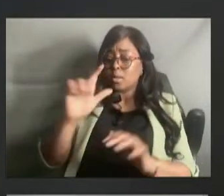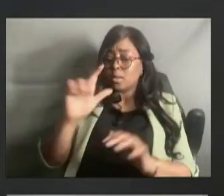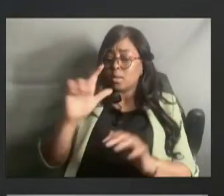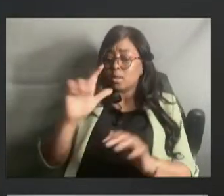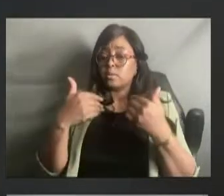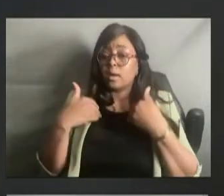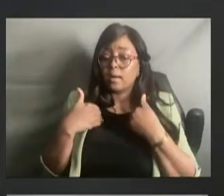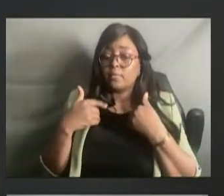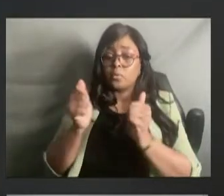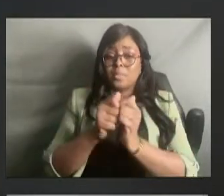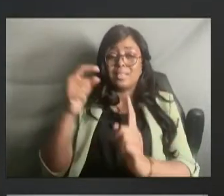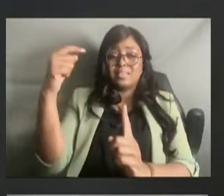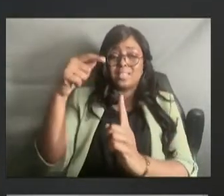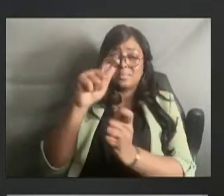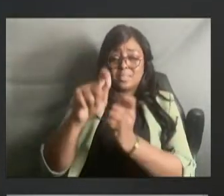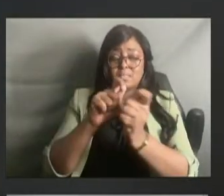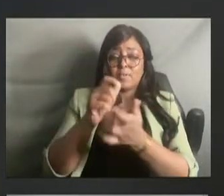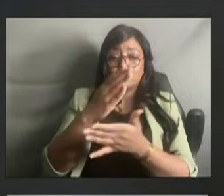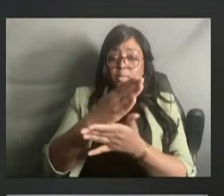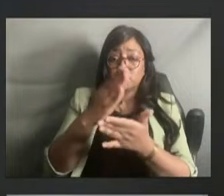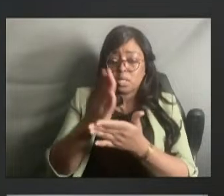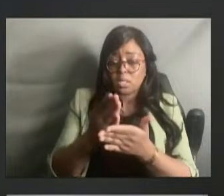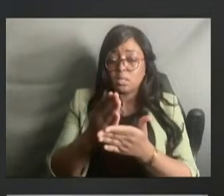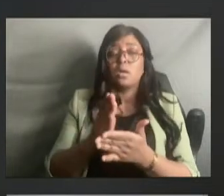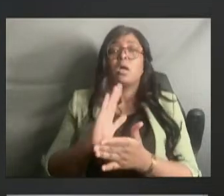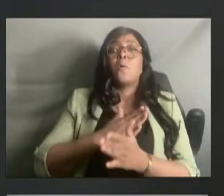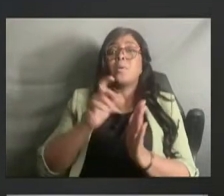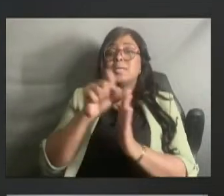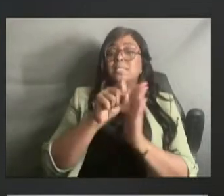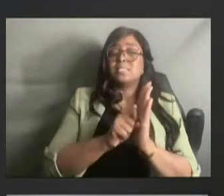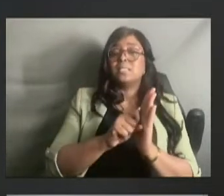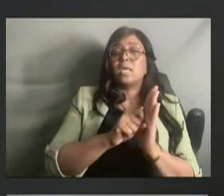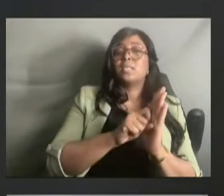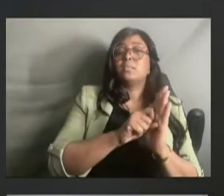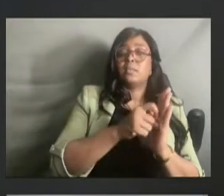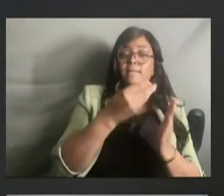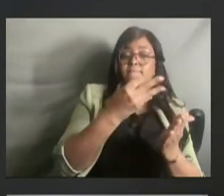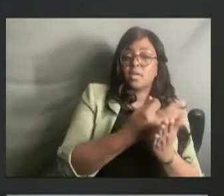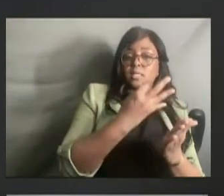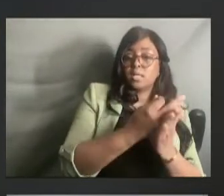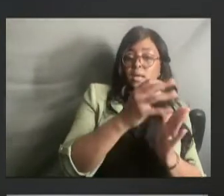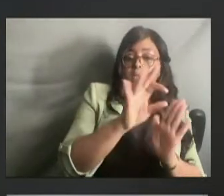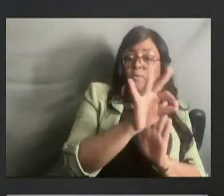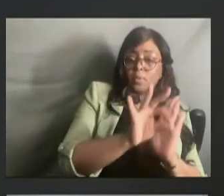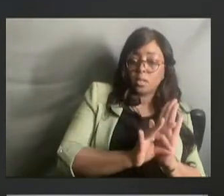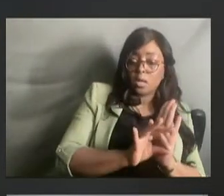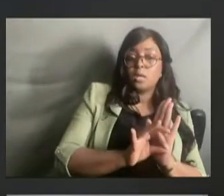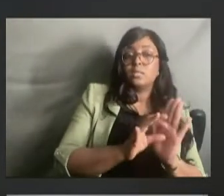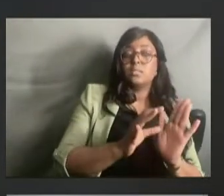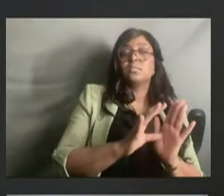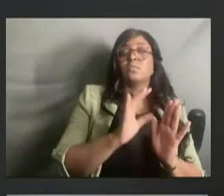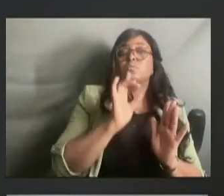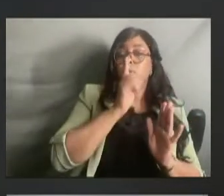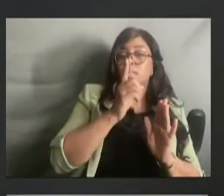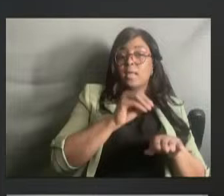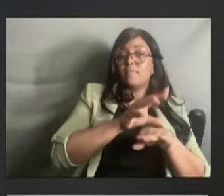maintenance of effort to sustain us. One of the challenges that we have with this particular